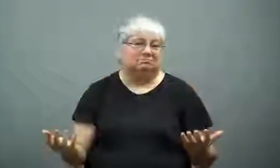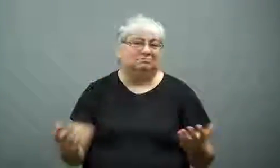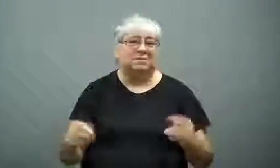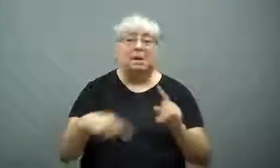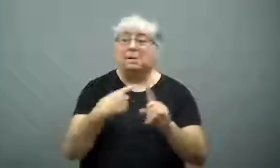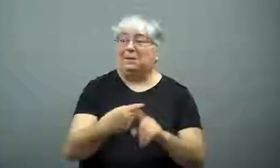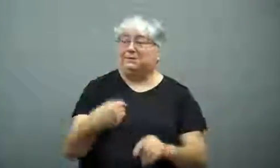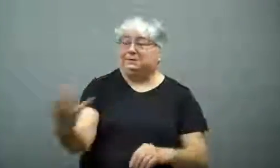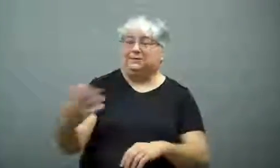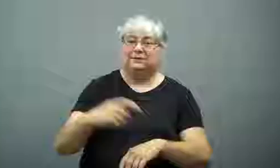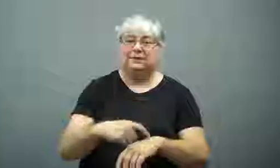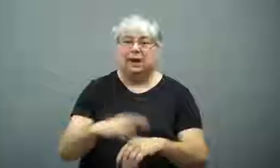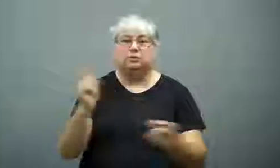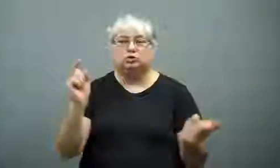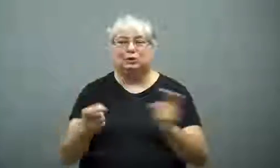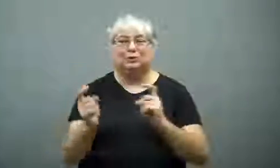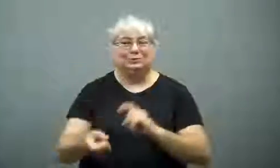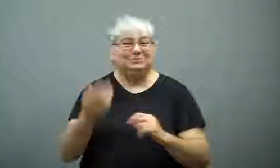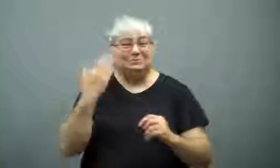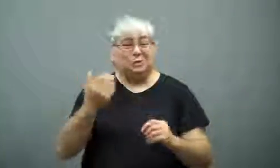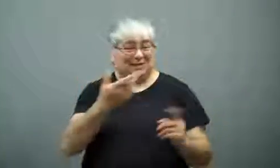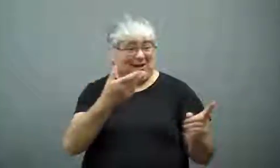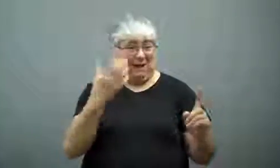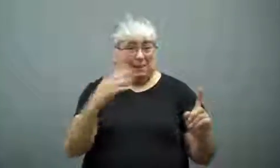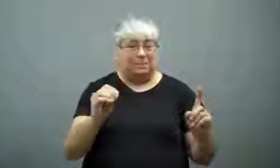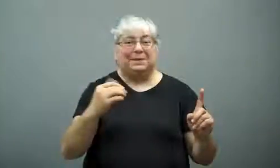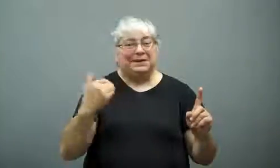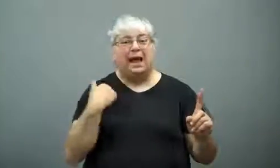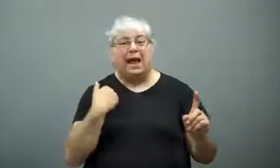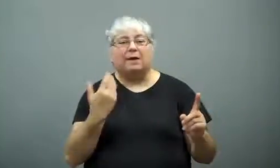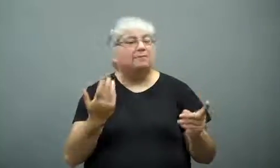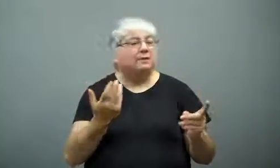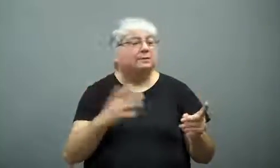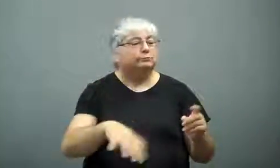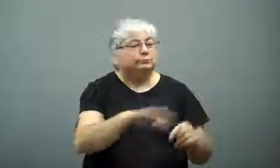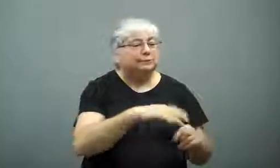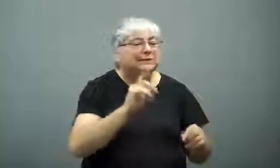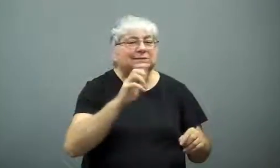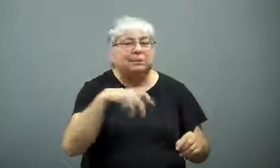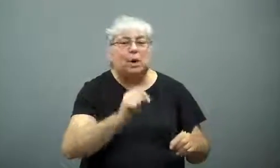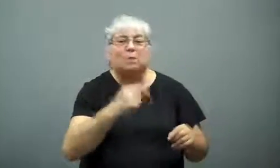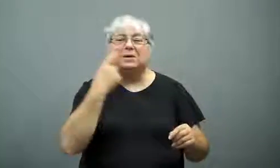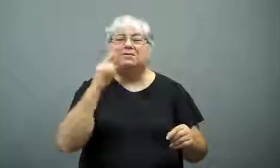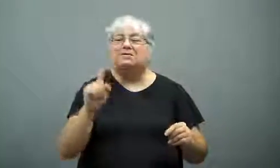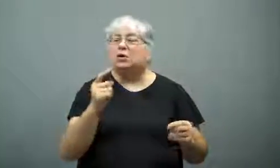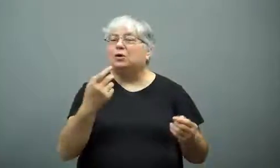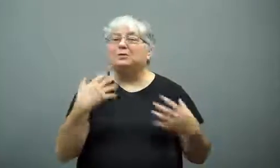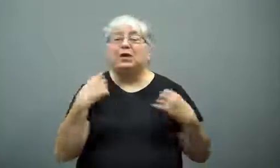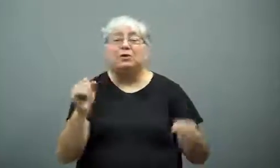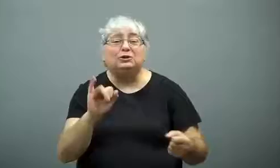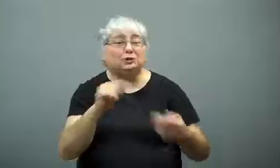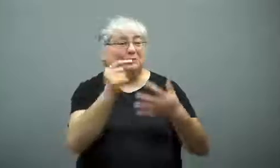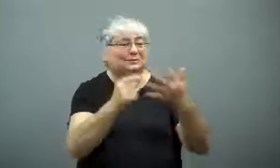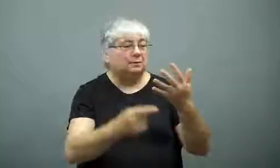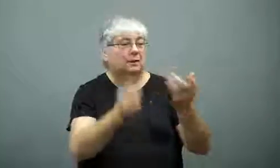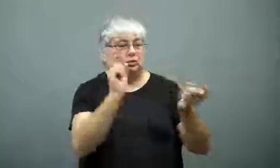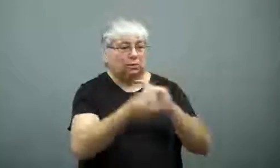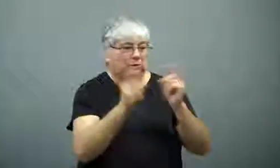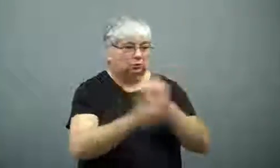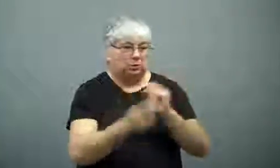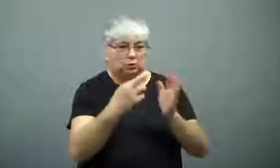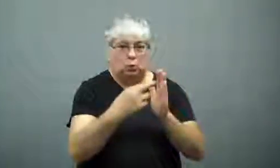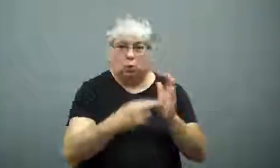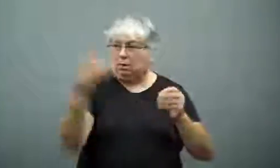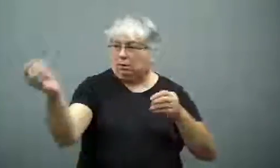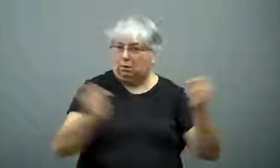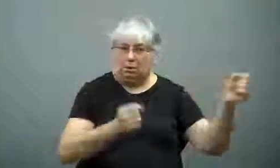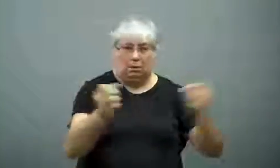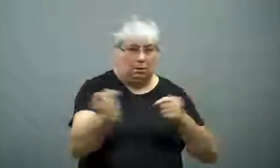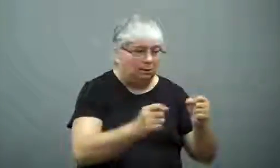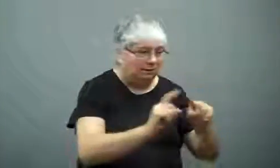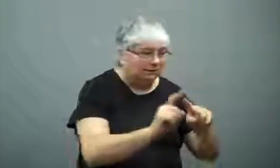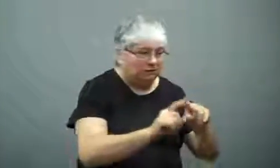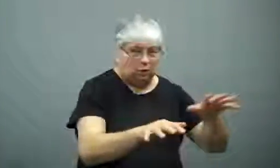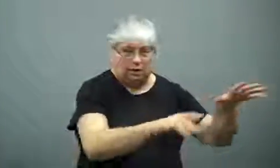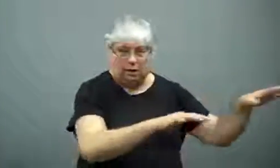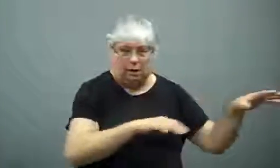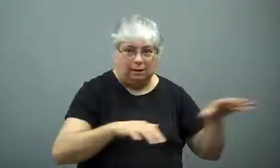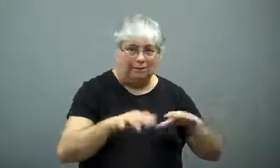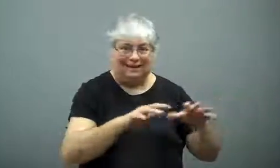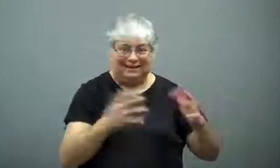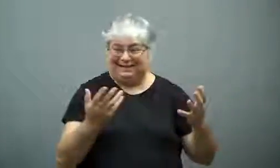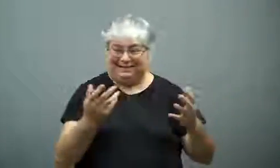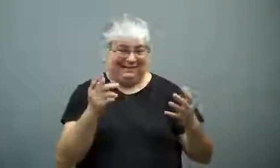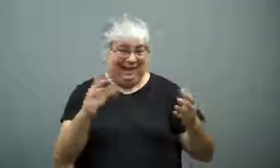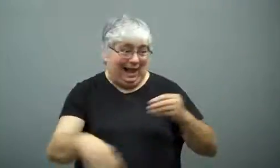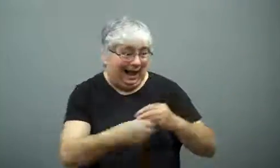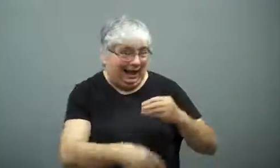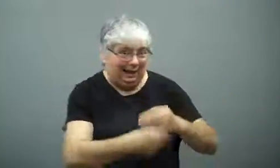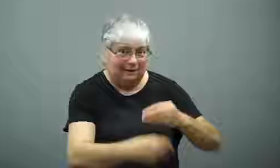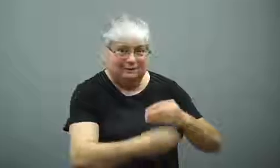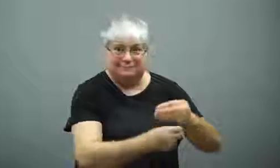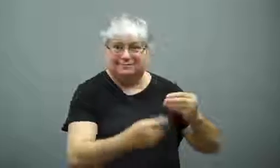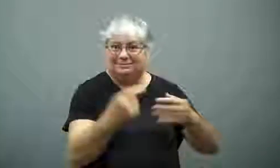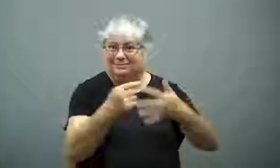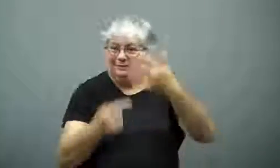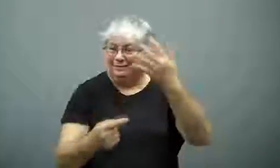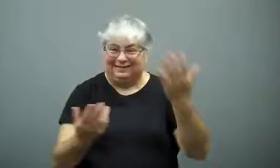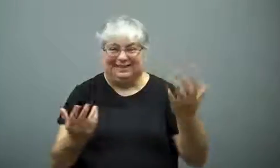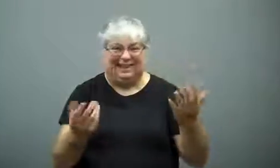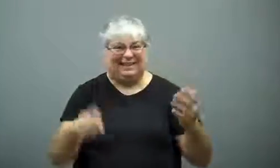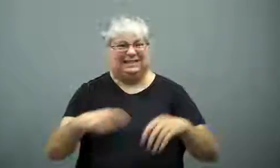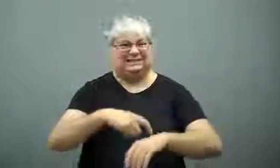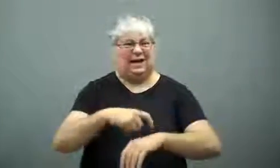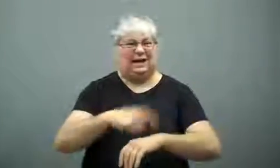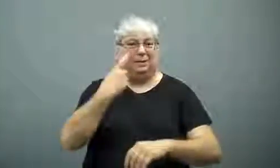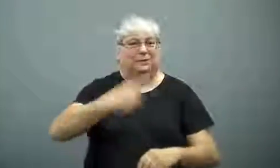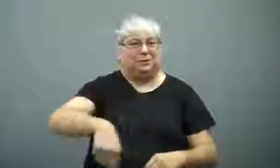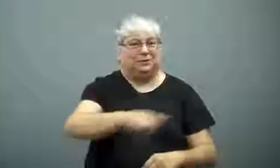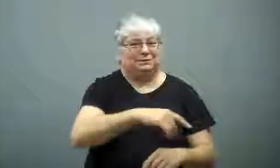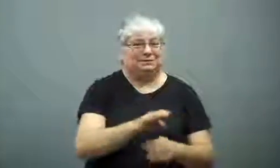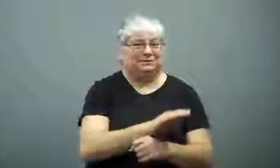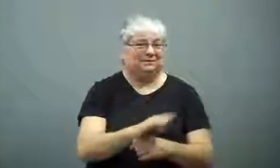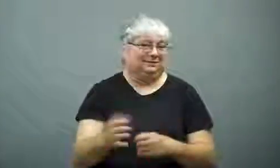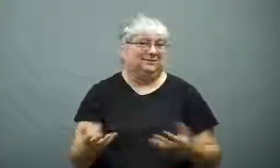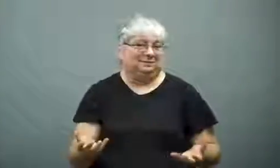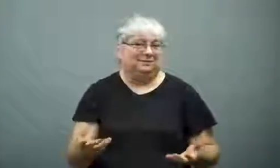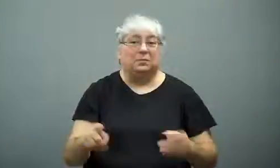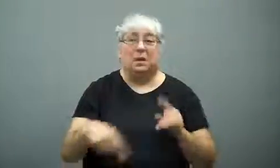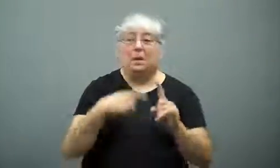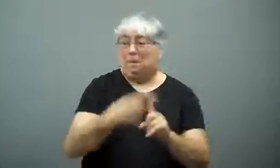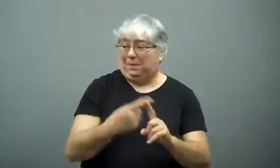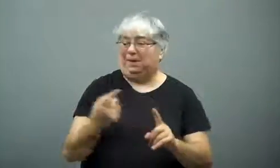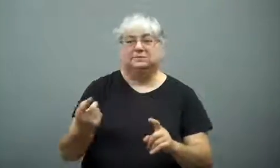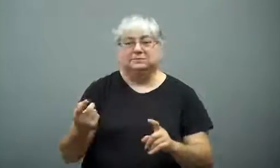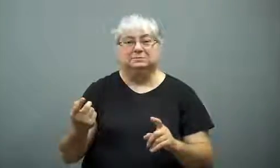It gives them time to make changes in their benefits departments.